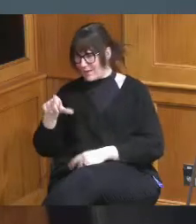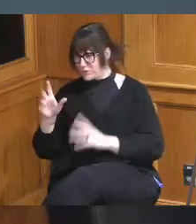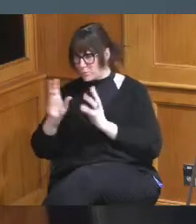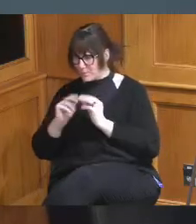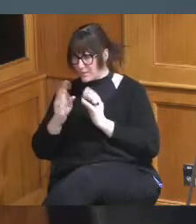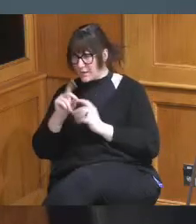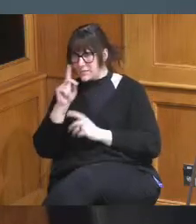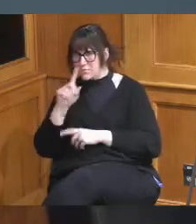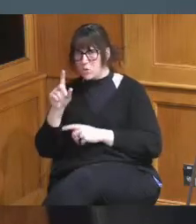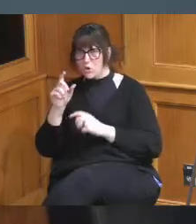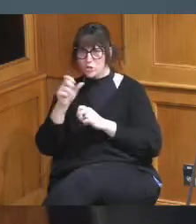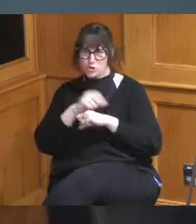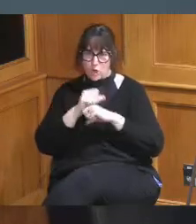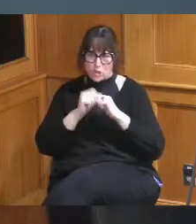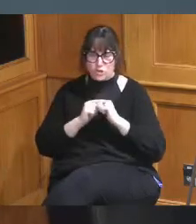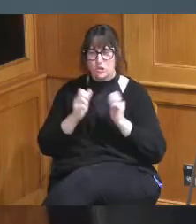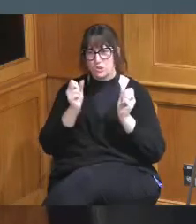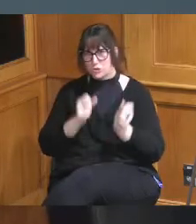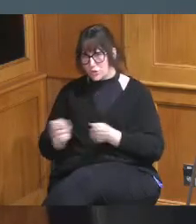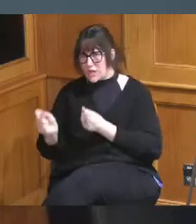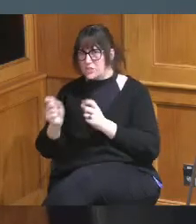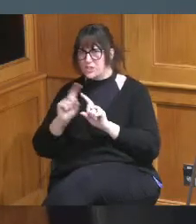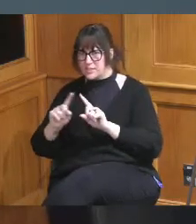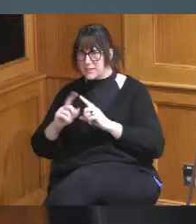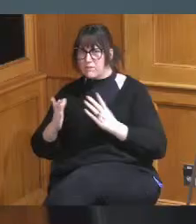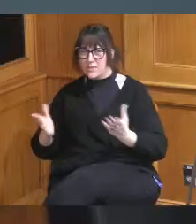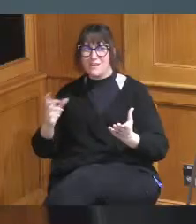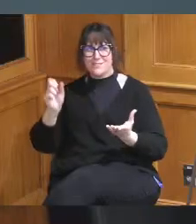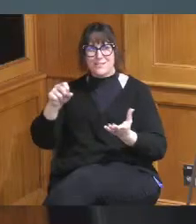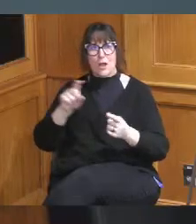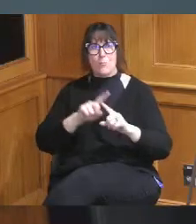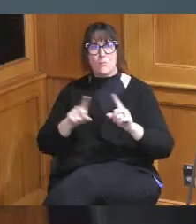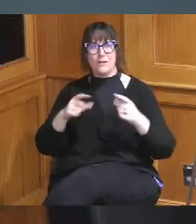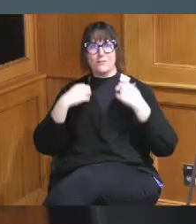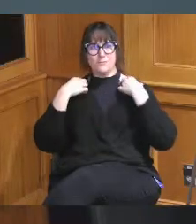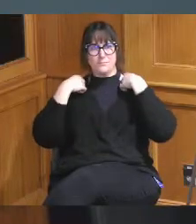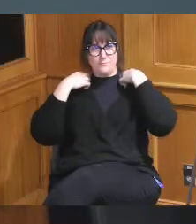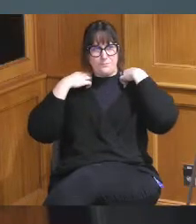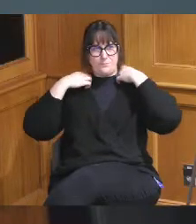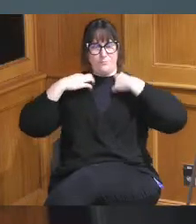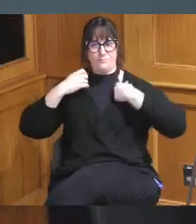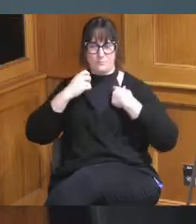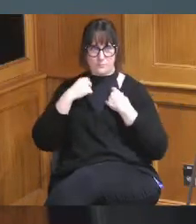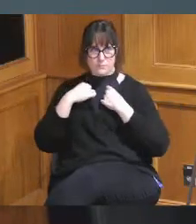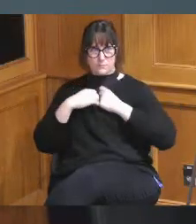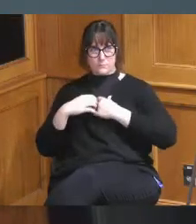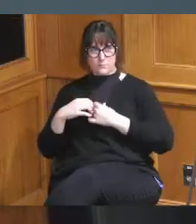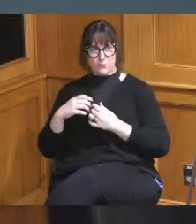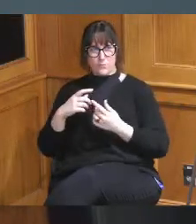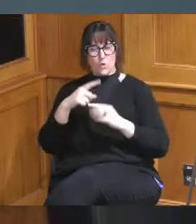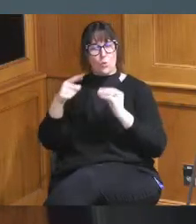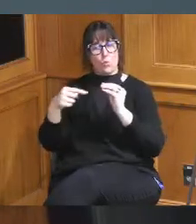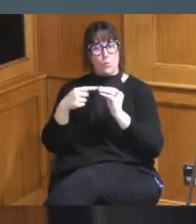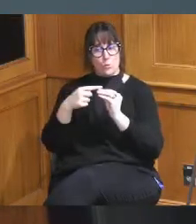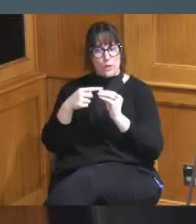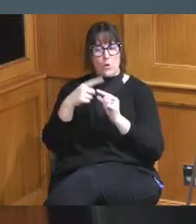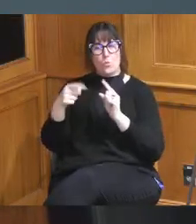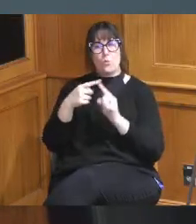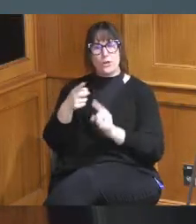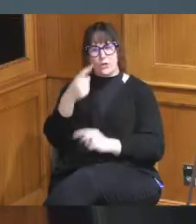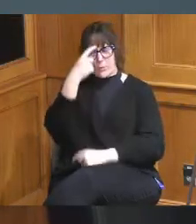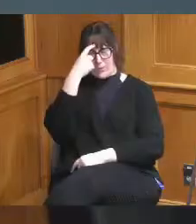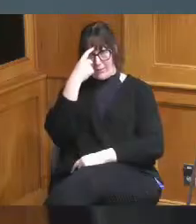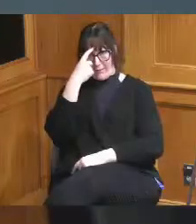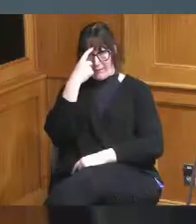strategy and all that but I think this is one of what do you propose to see a project for